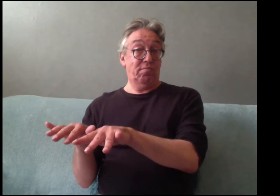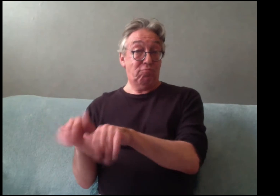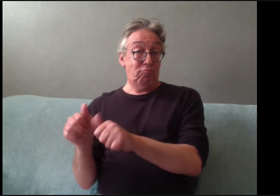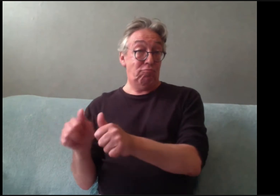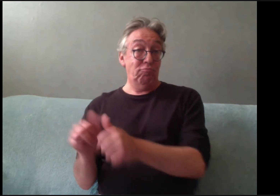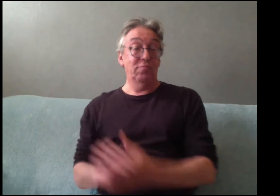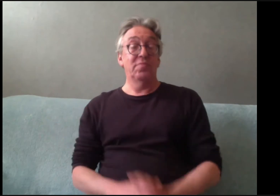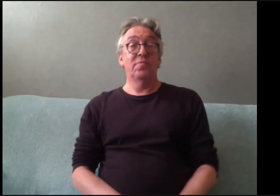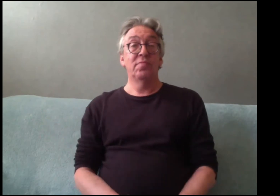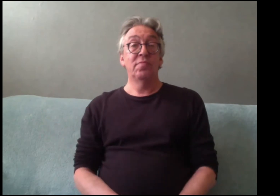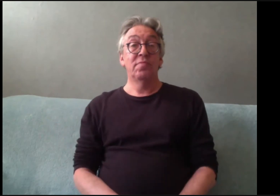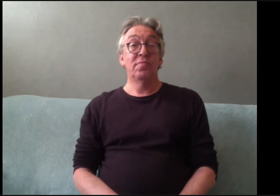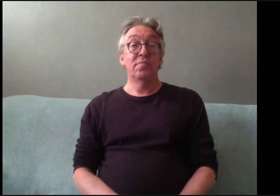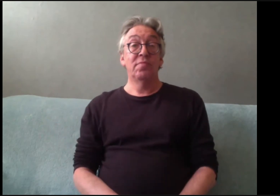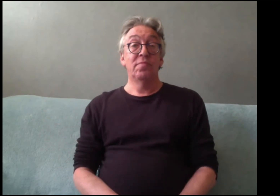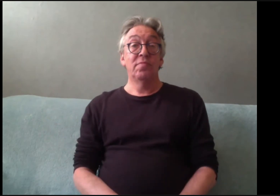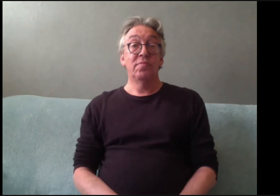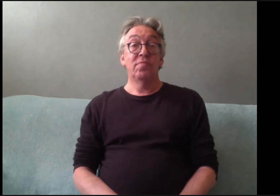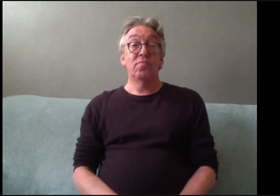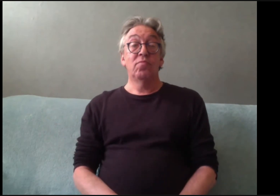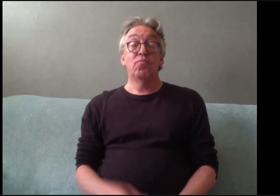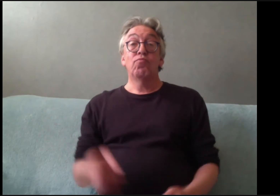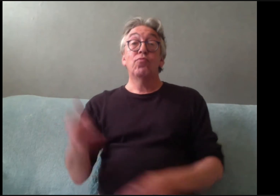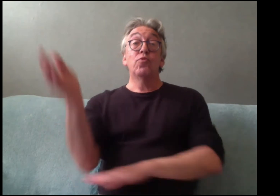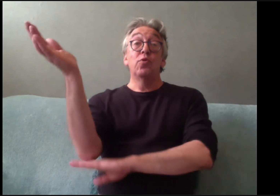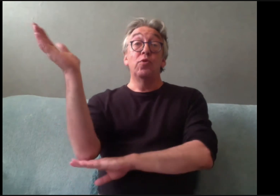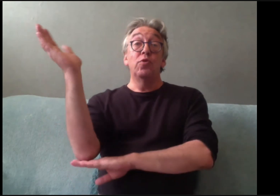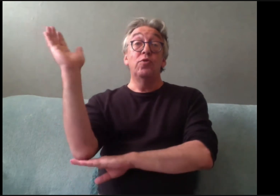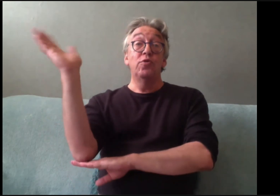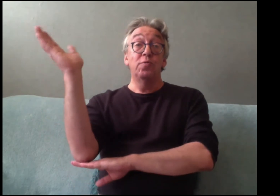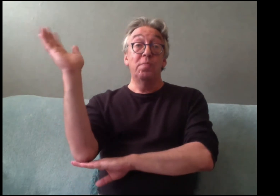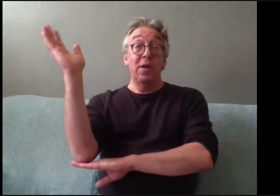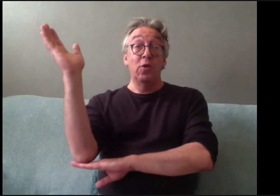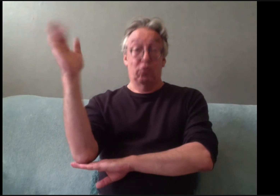So I'll add the speakers' list for the open floor right now.